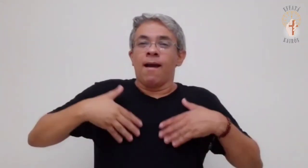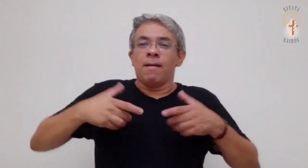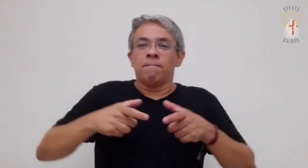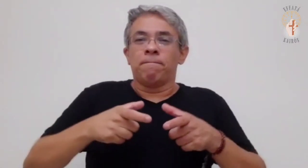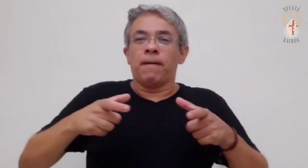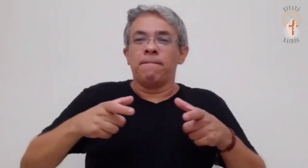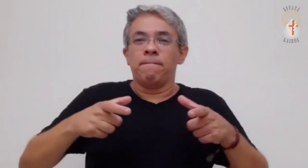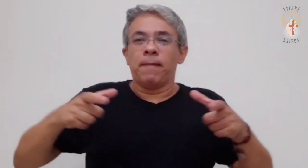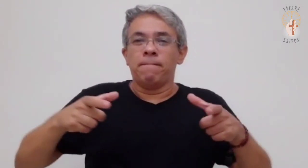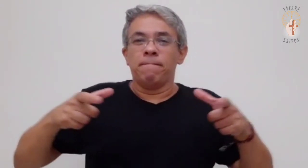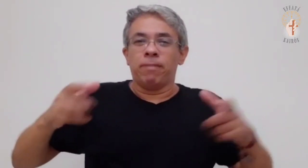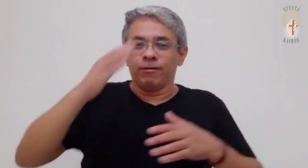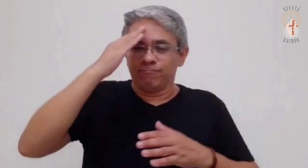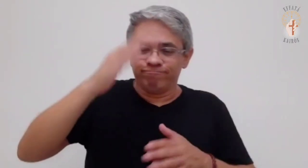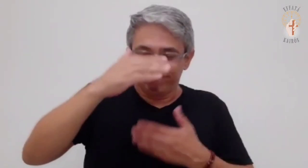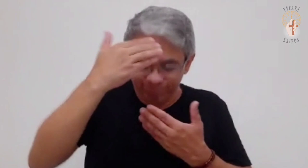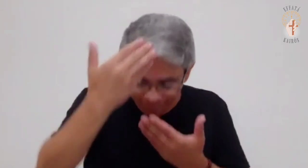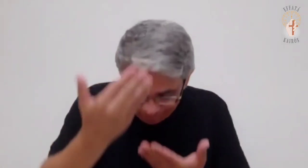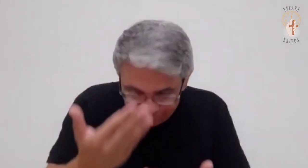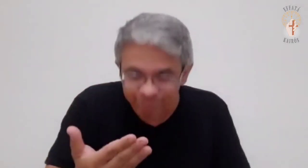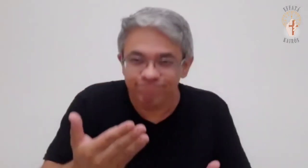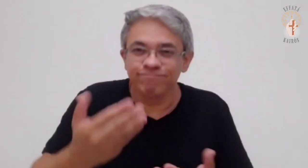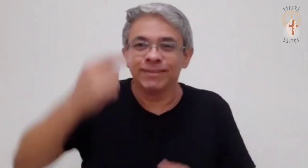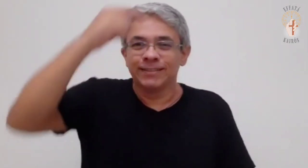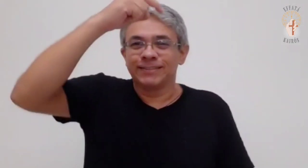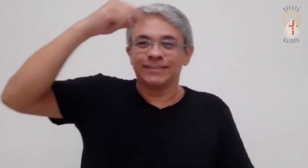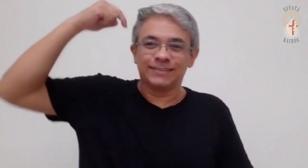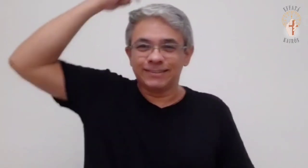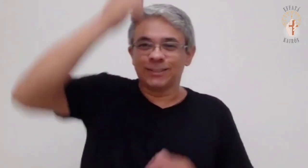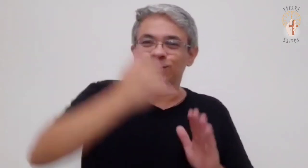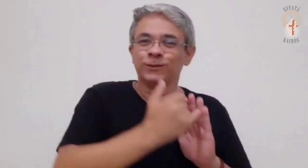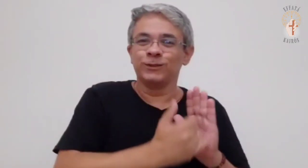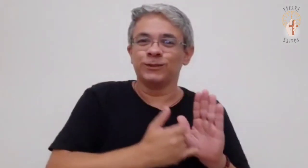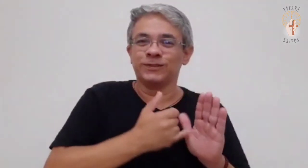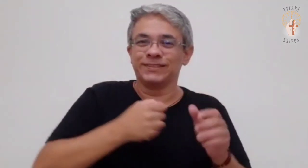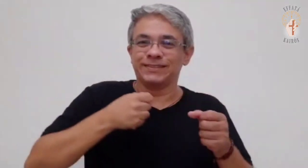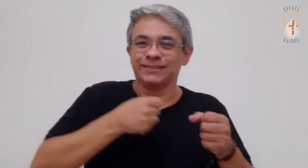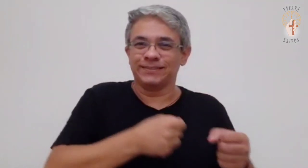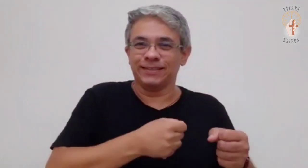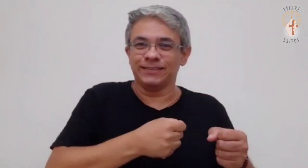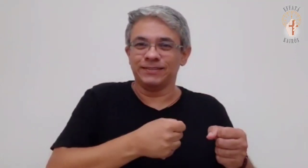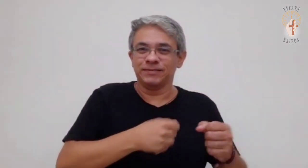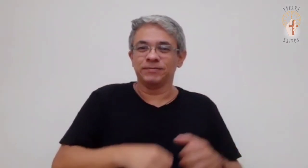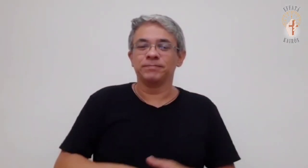And they grew up to the devotion of Saint Joseph.